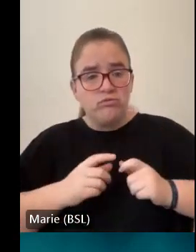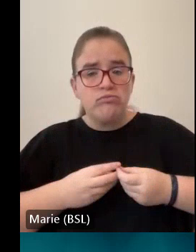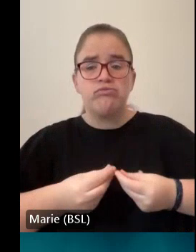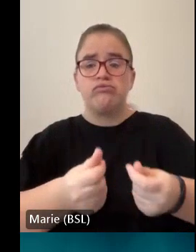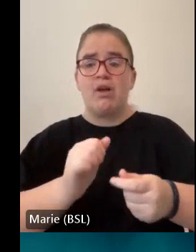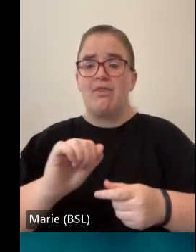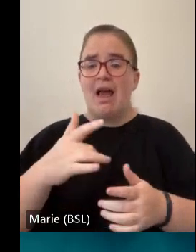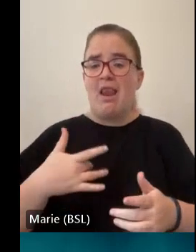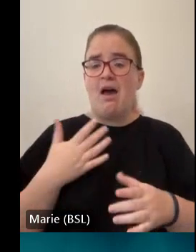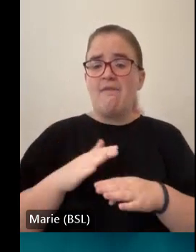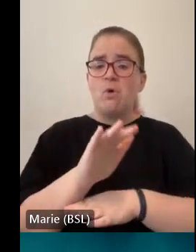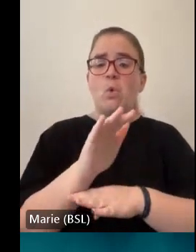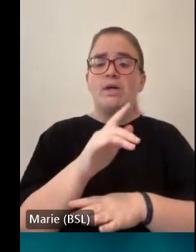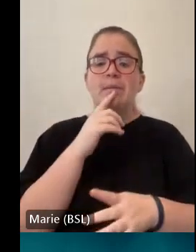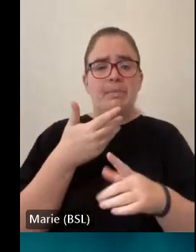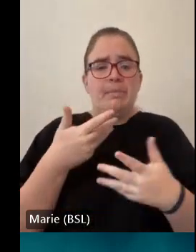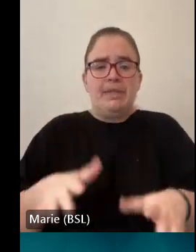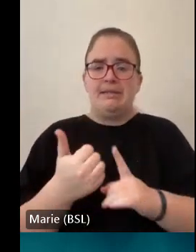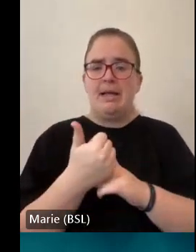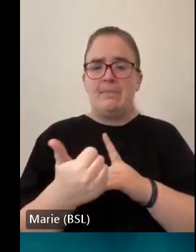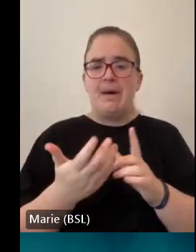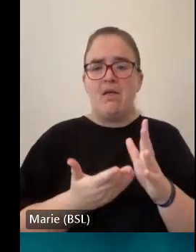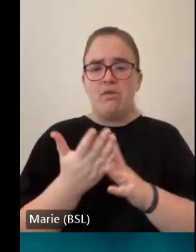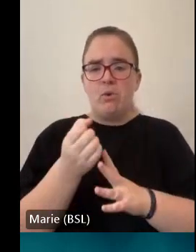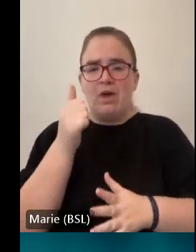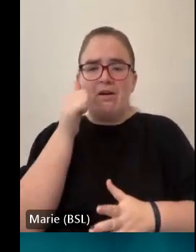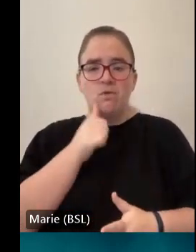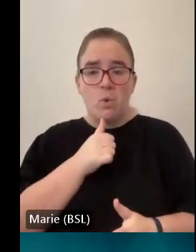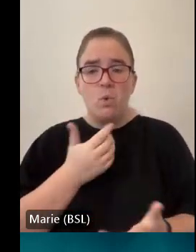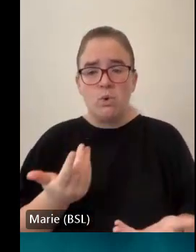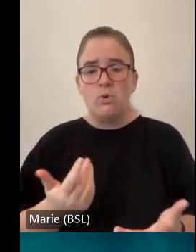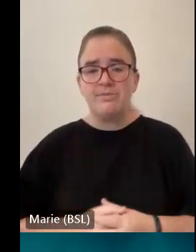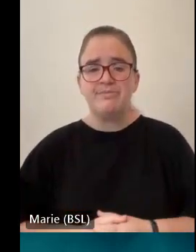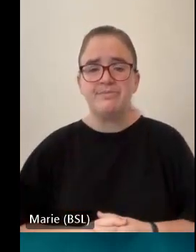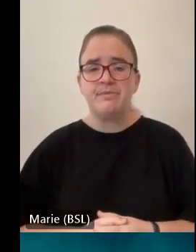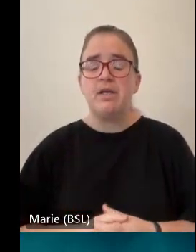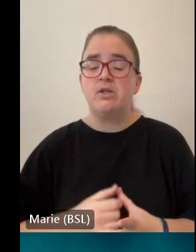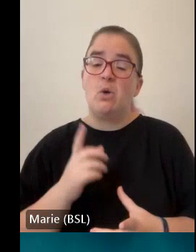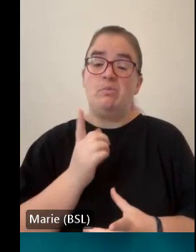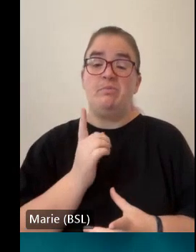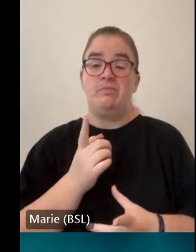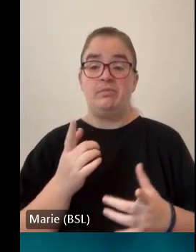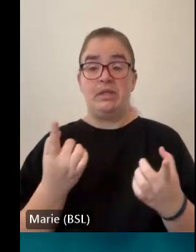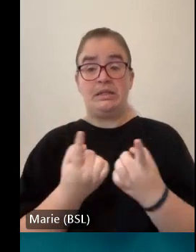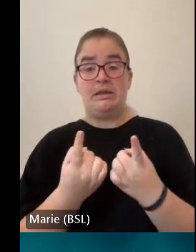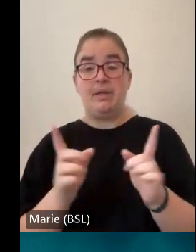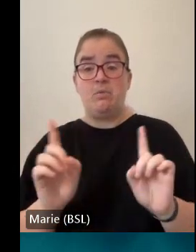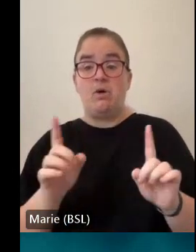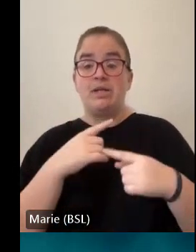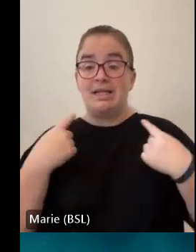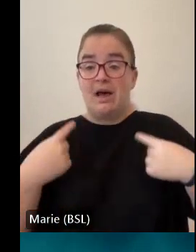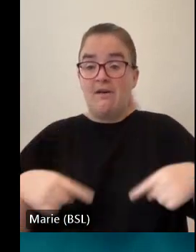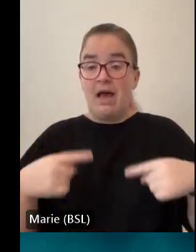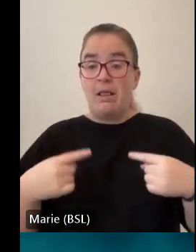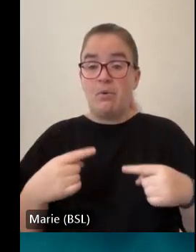having been impacted so much as a result of the fraud. So that's something that is available across.